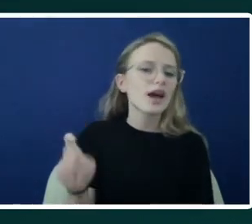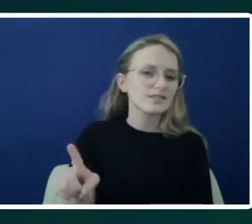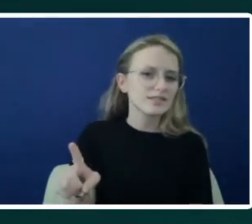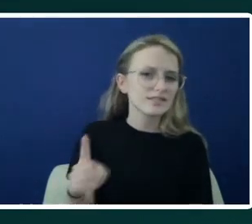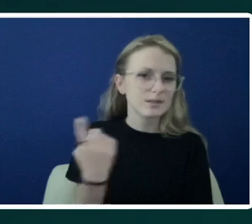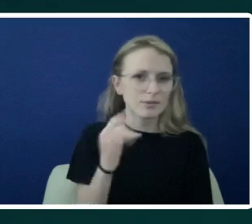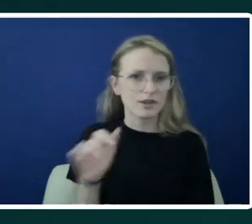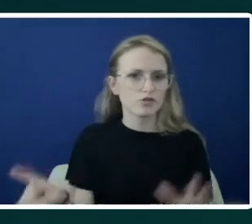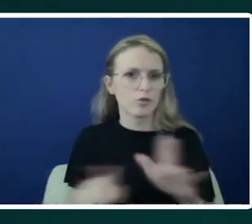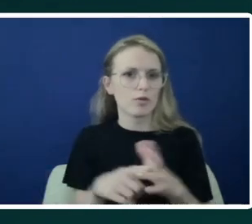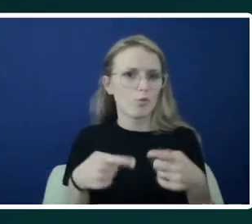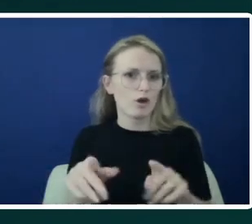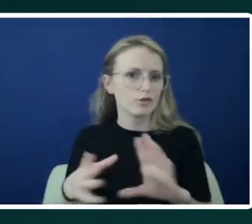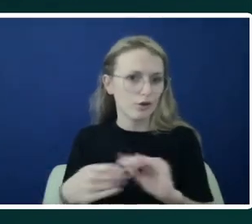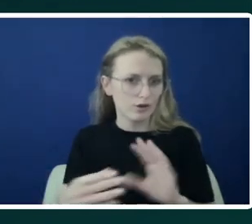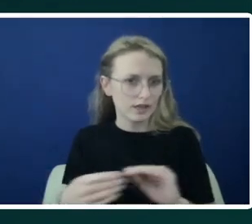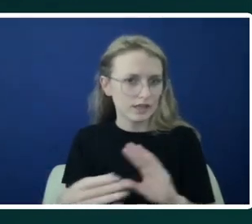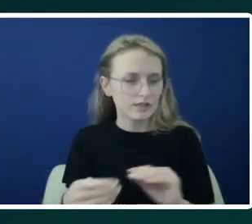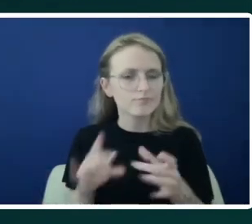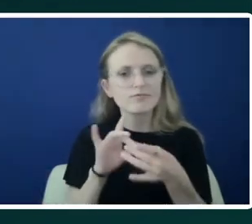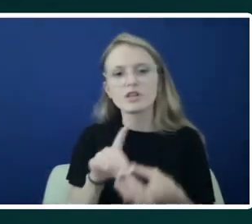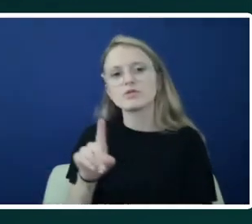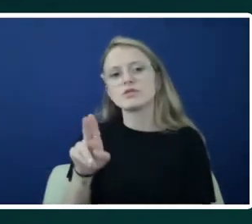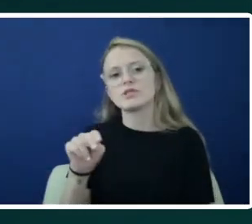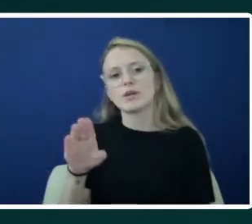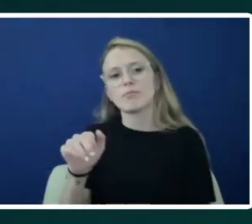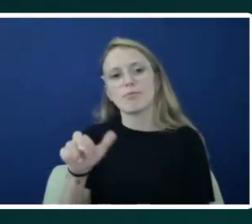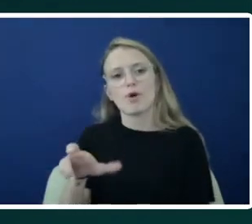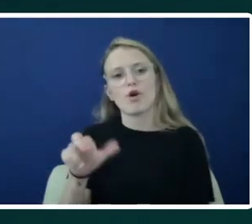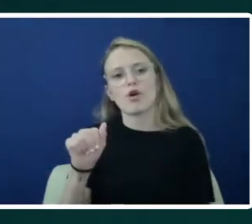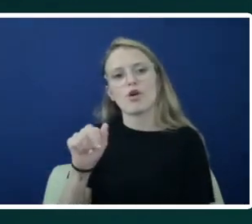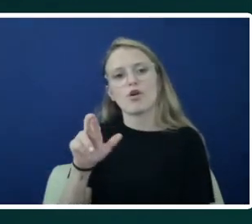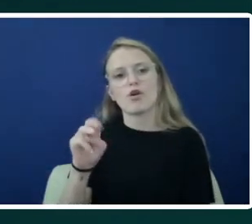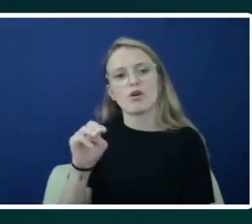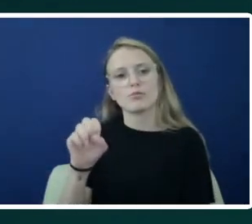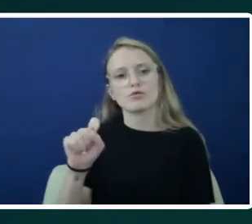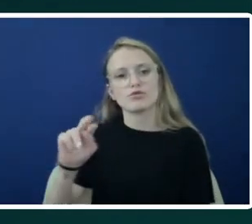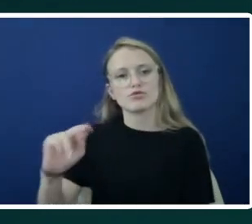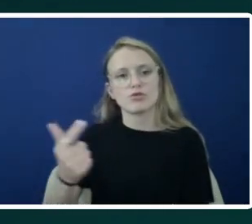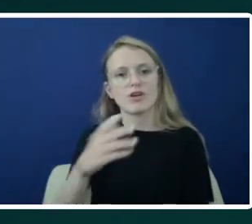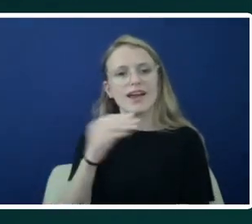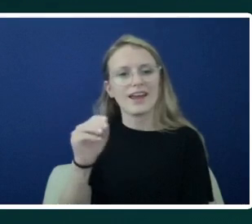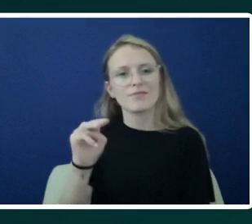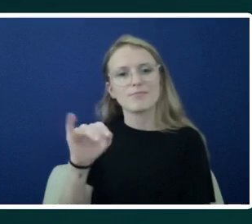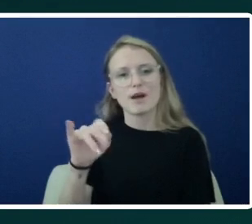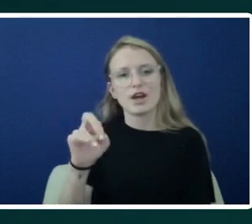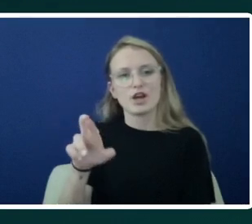talking about Dunbar, Armstrong, and Miner. Someone in the audience was curious about